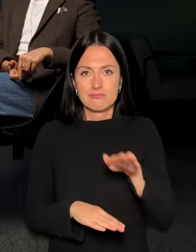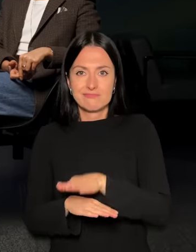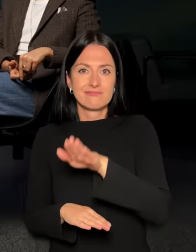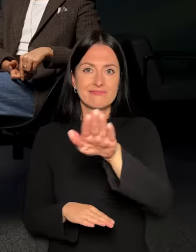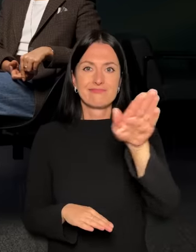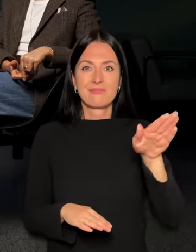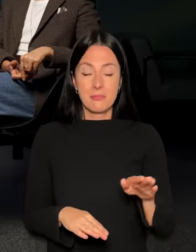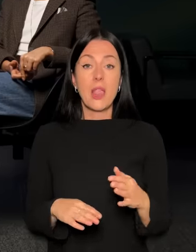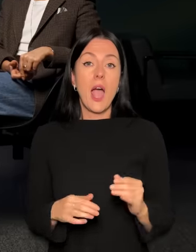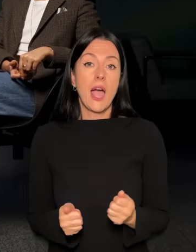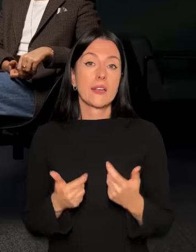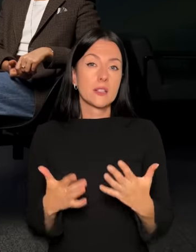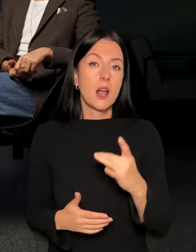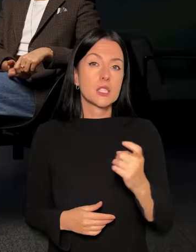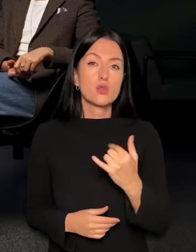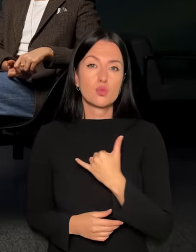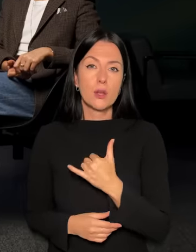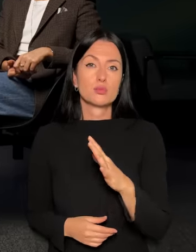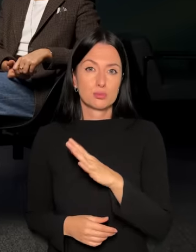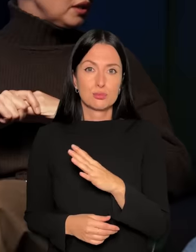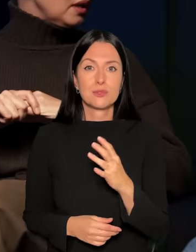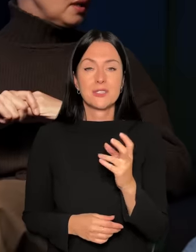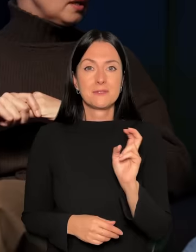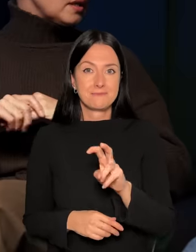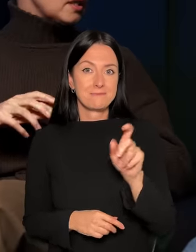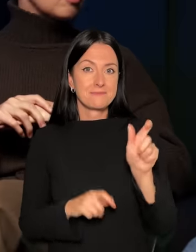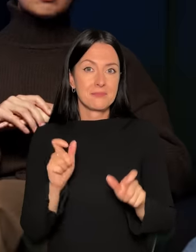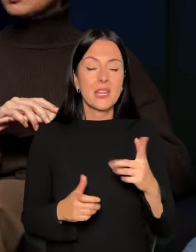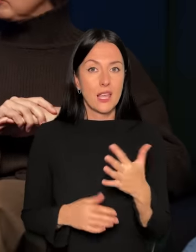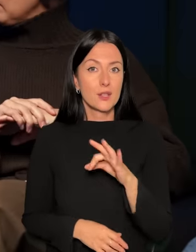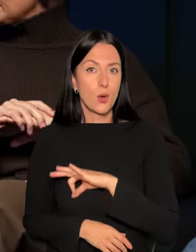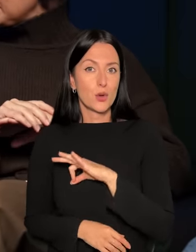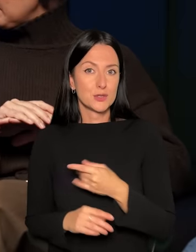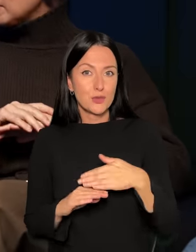A few times, we had audience members who used it.